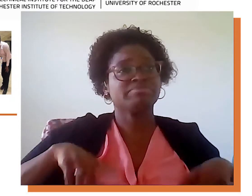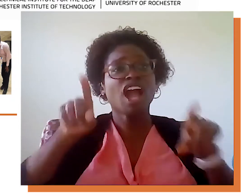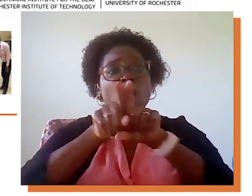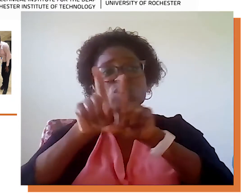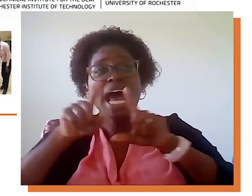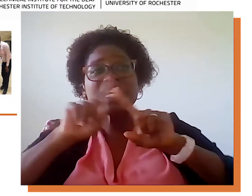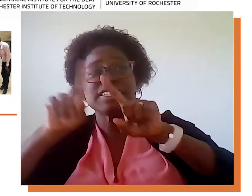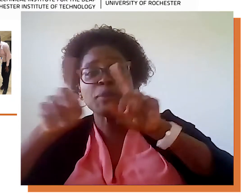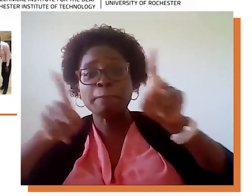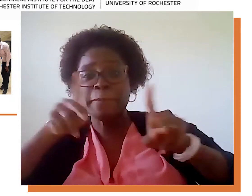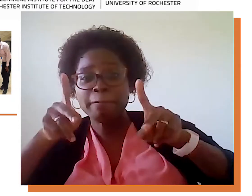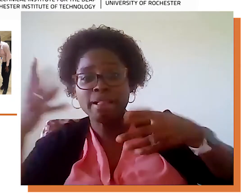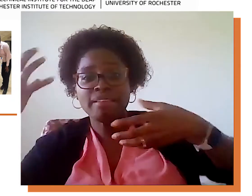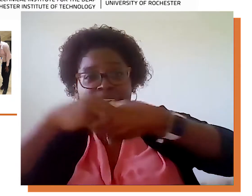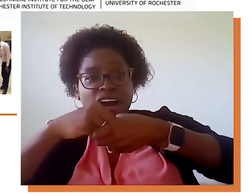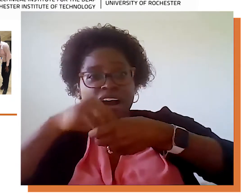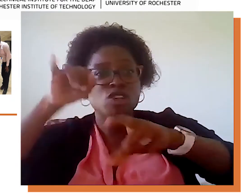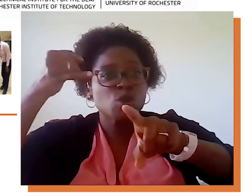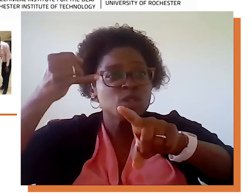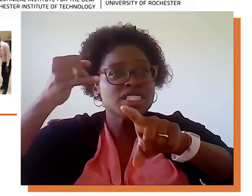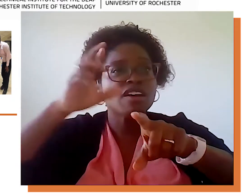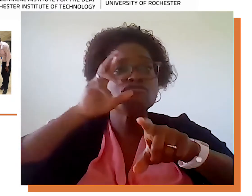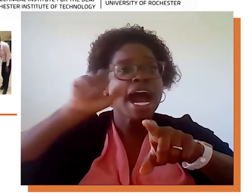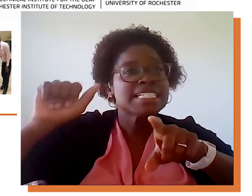interested in being involved in my research.